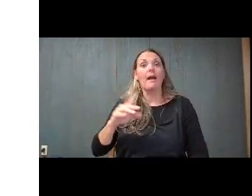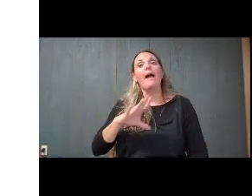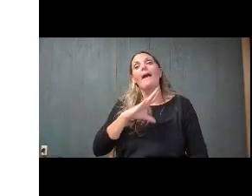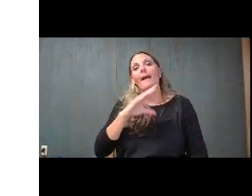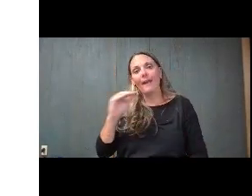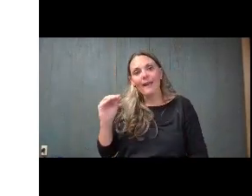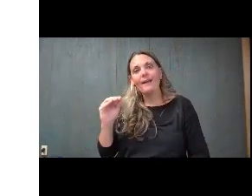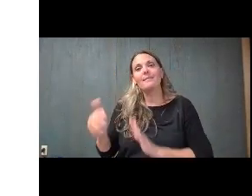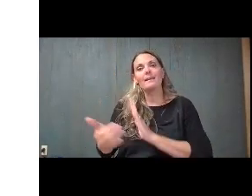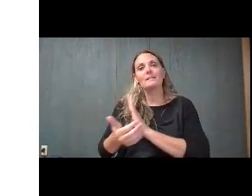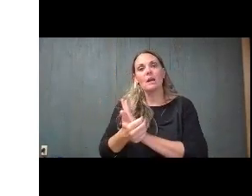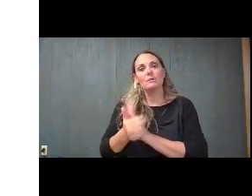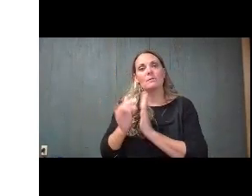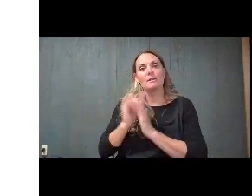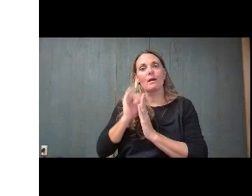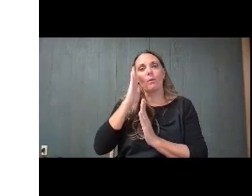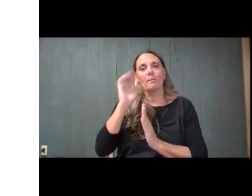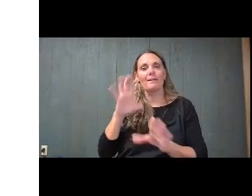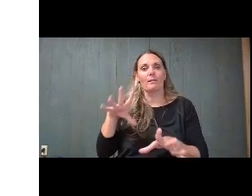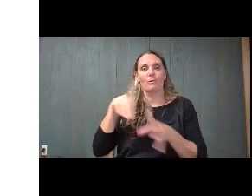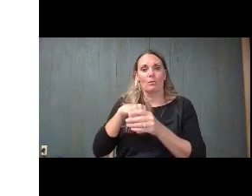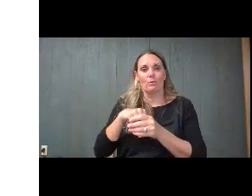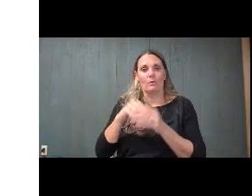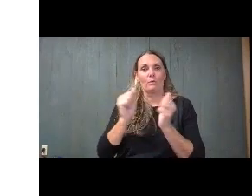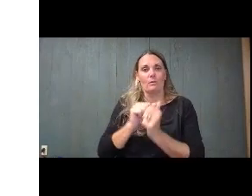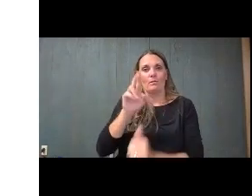that must also be included with the RF response.